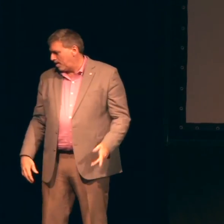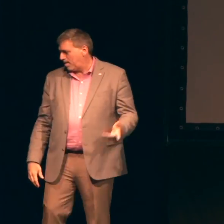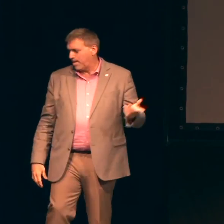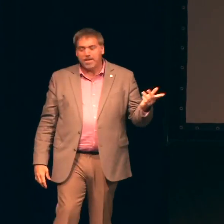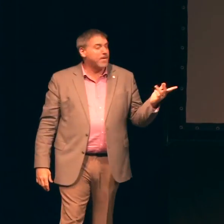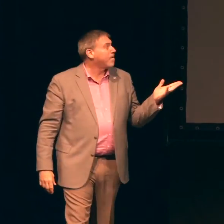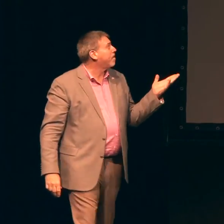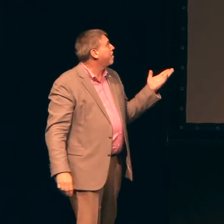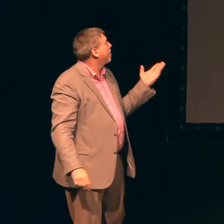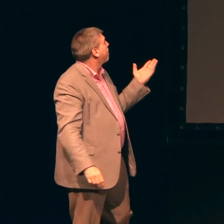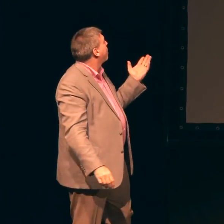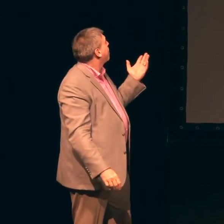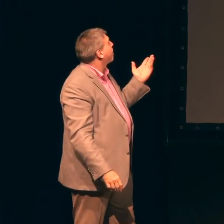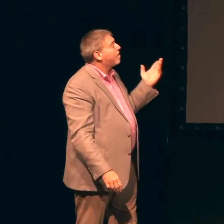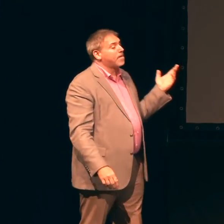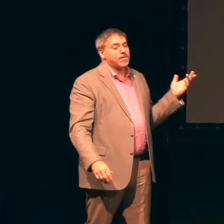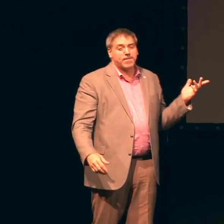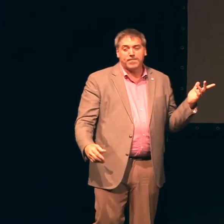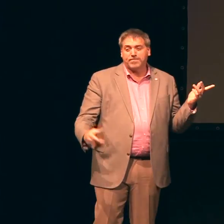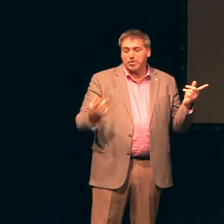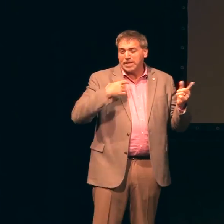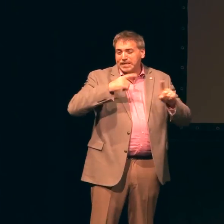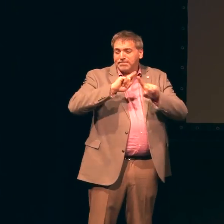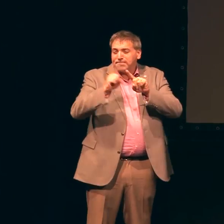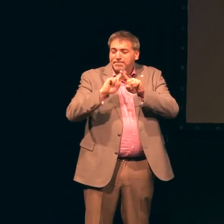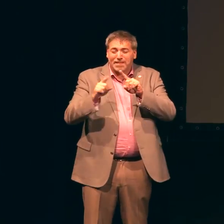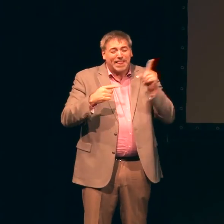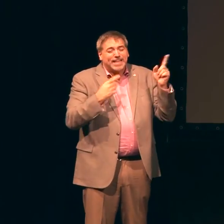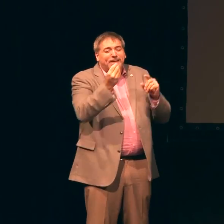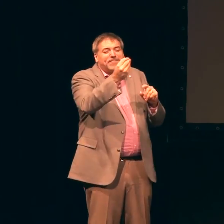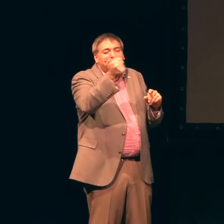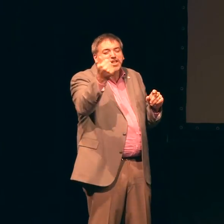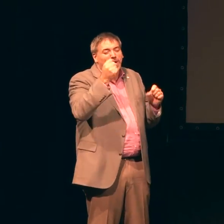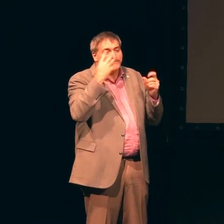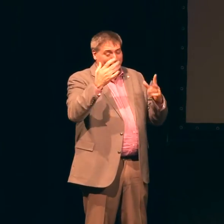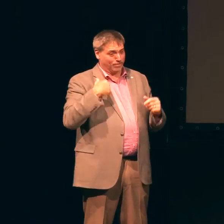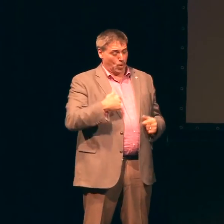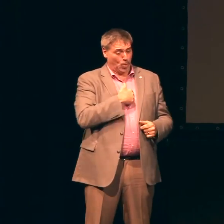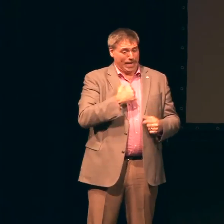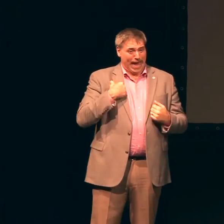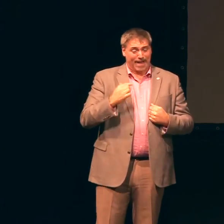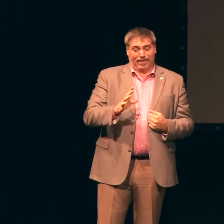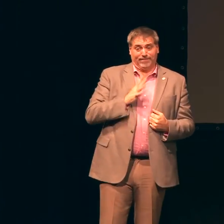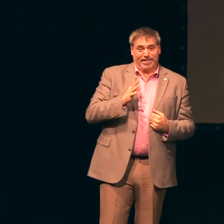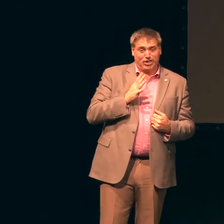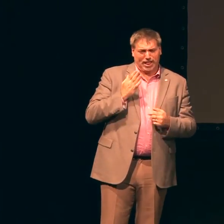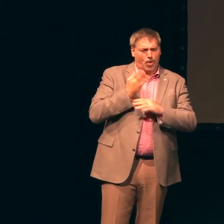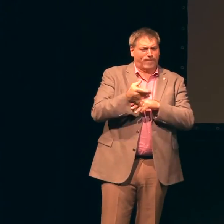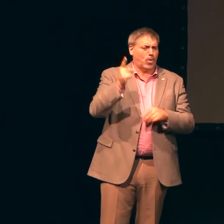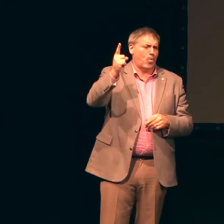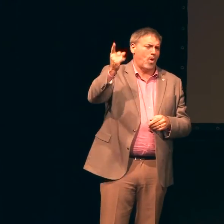it. We collaborate with various organizations,